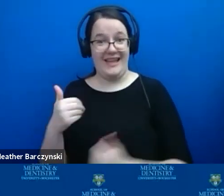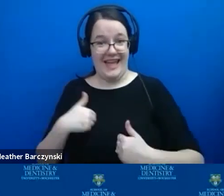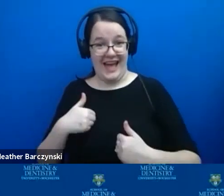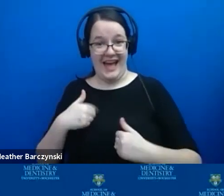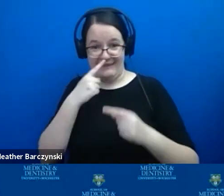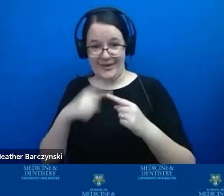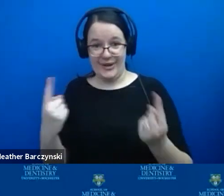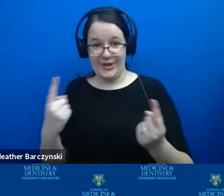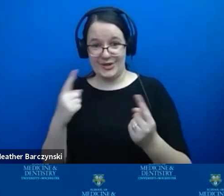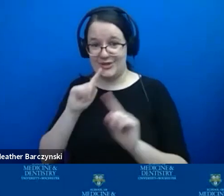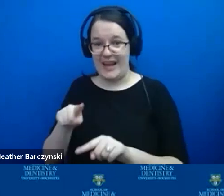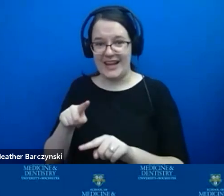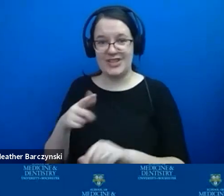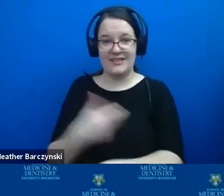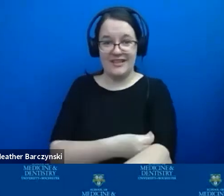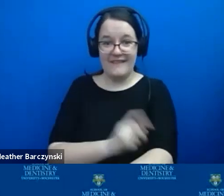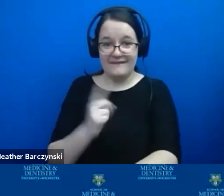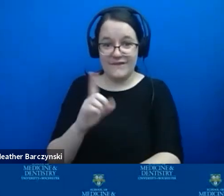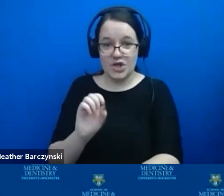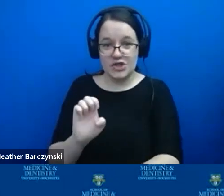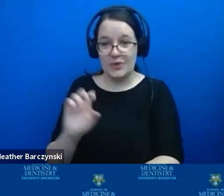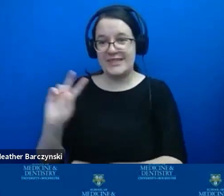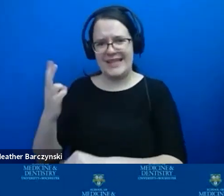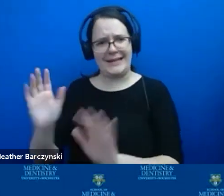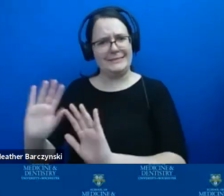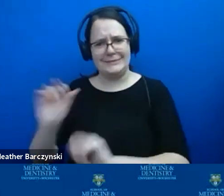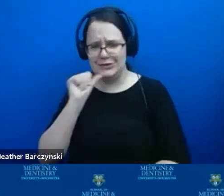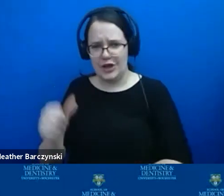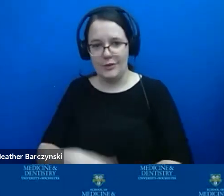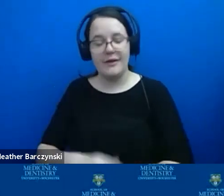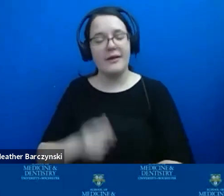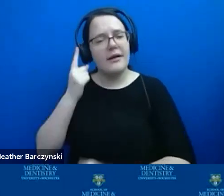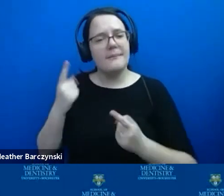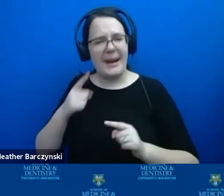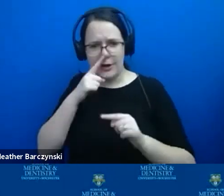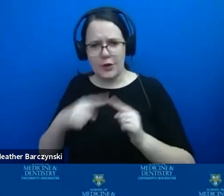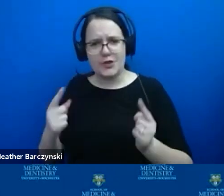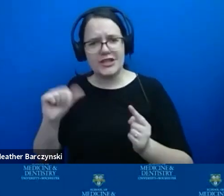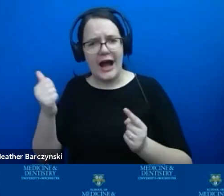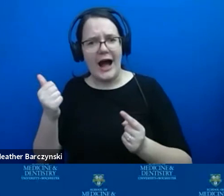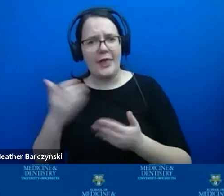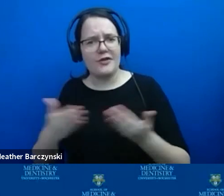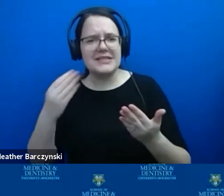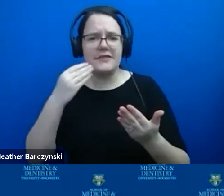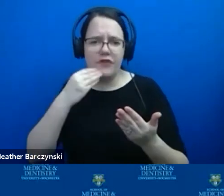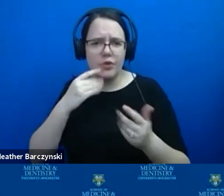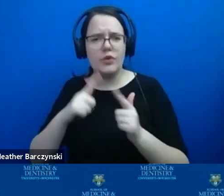has a history of allergies to other things discuss with your doctor first see what they recommend and